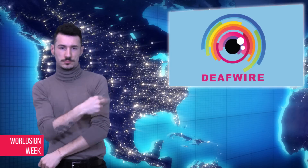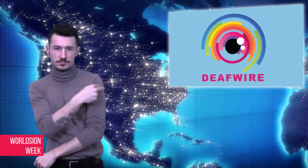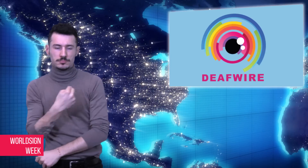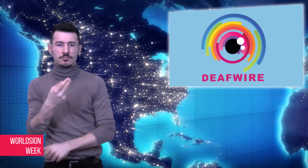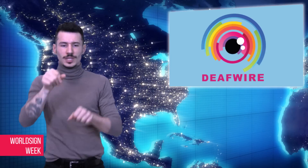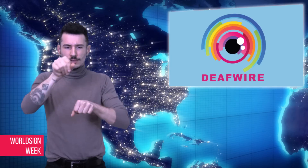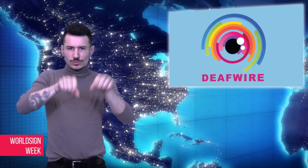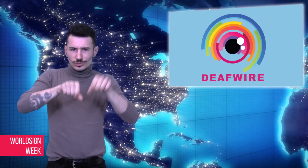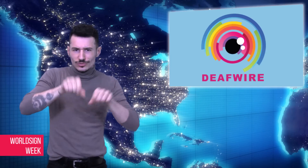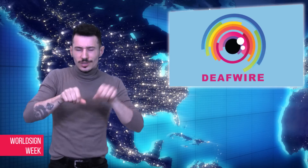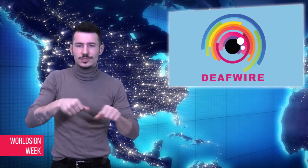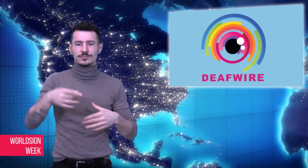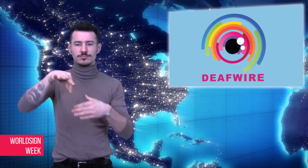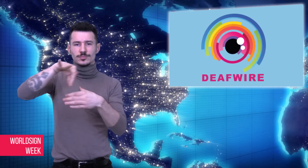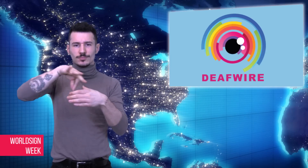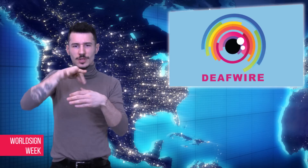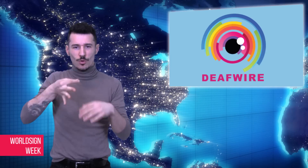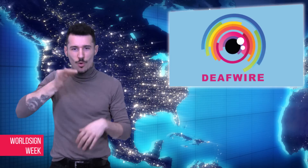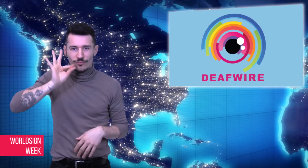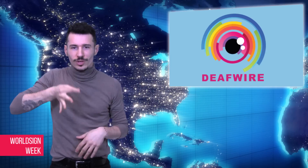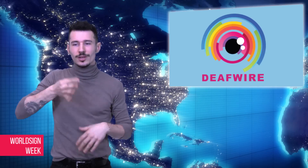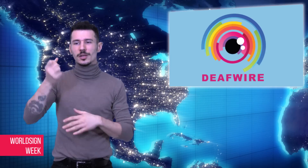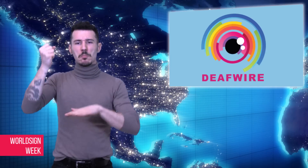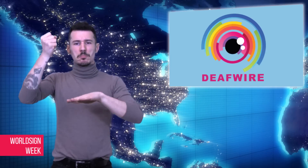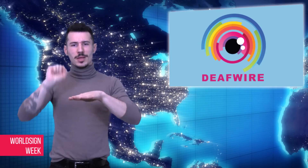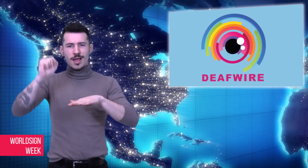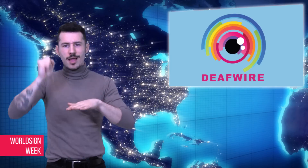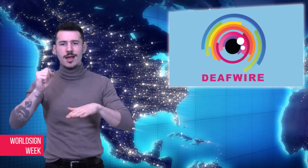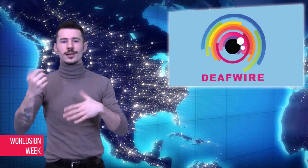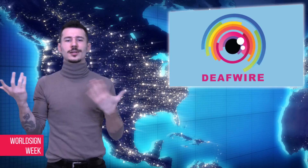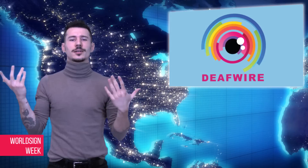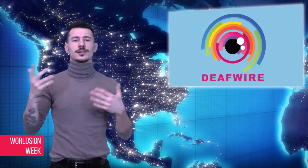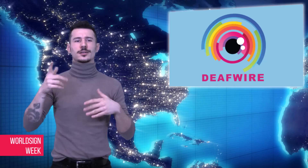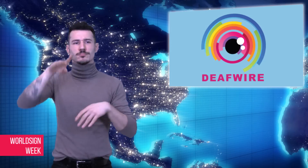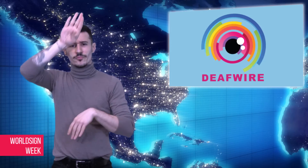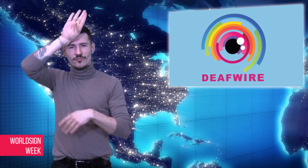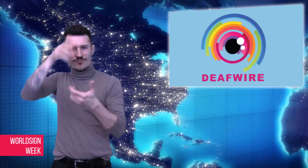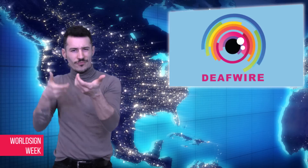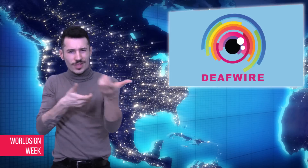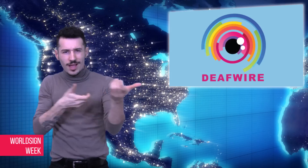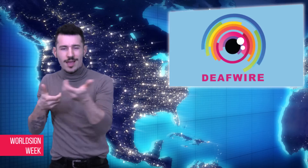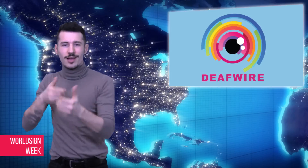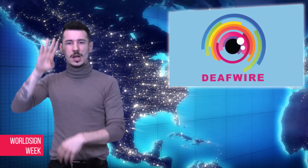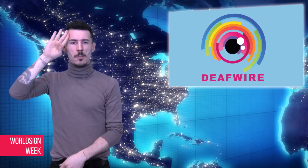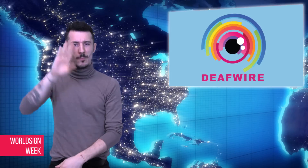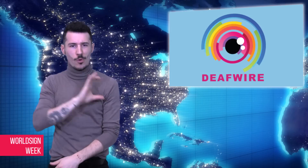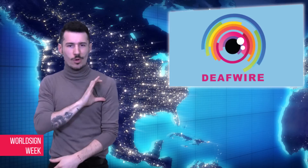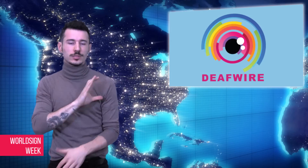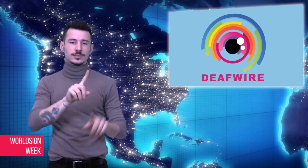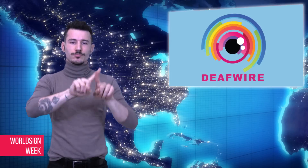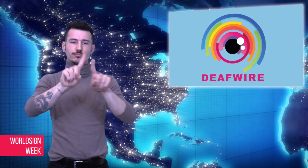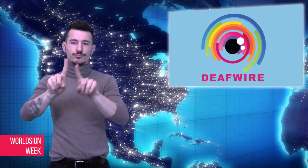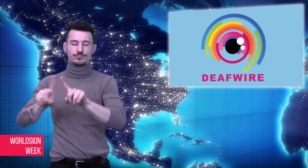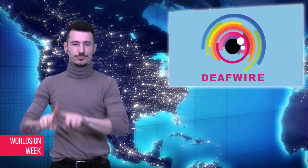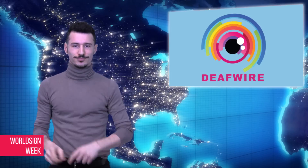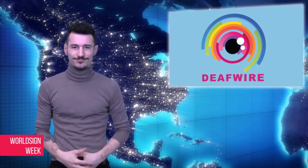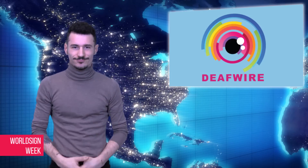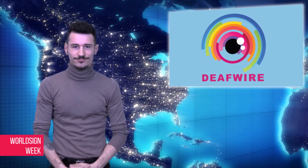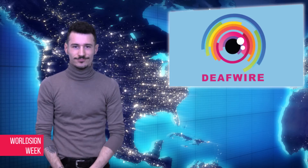building society Romsey firefighters and police officers.